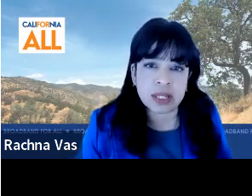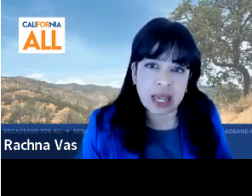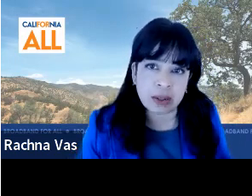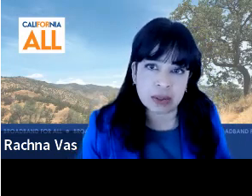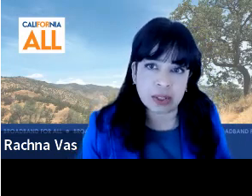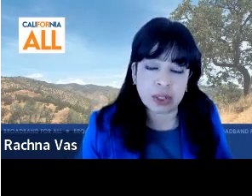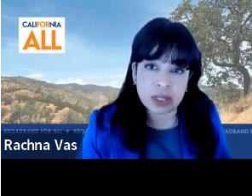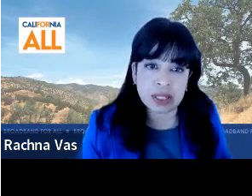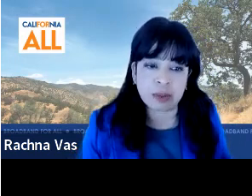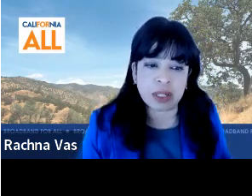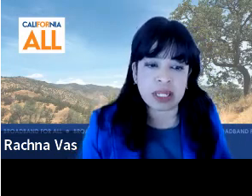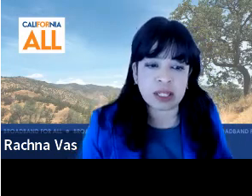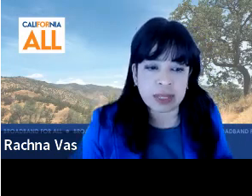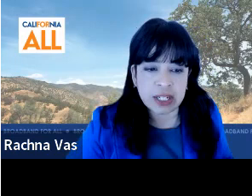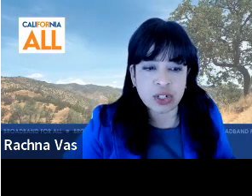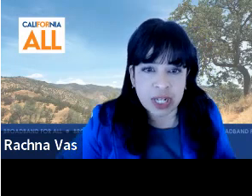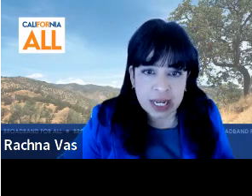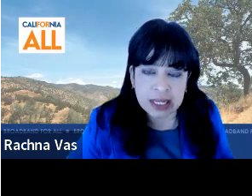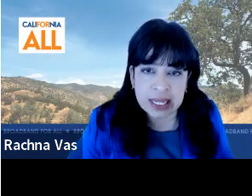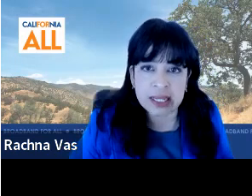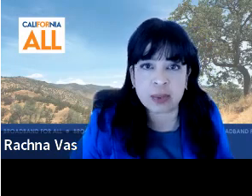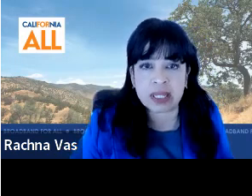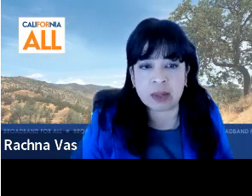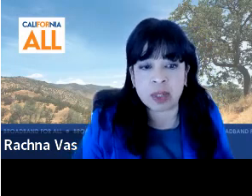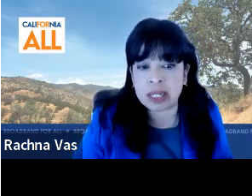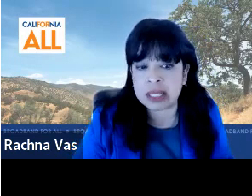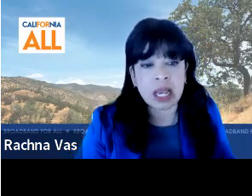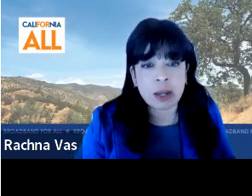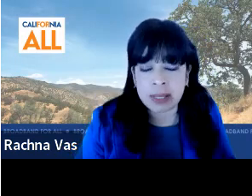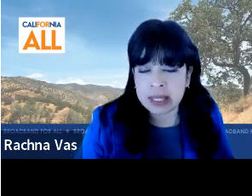push this out to these communities, please share the links with these communities. Please